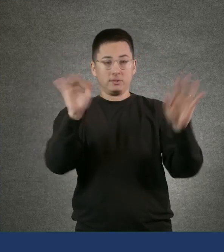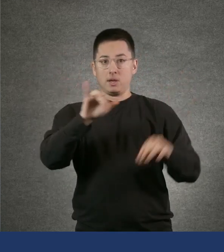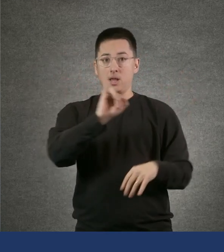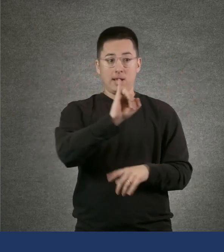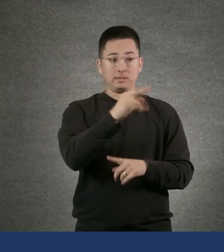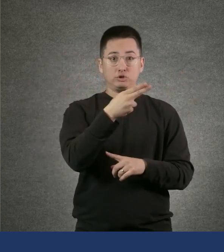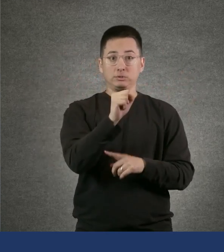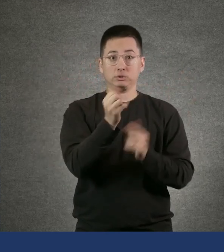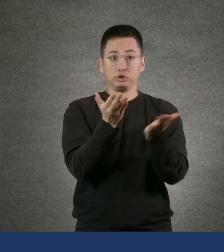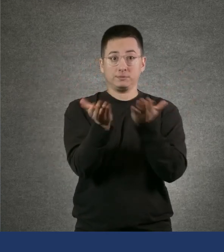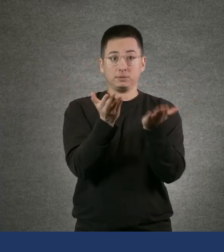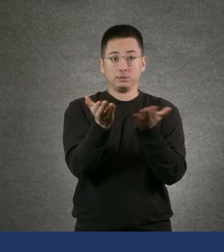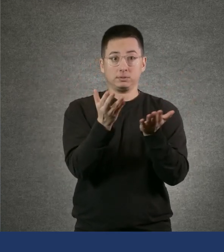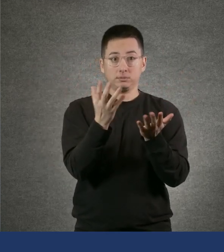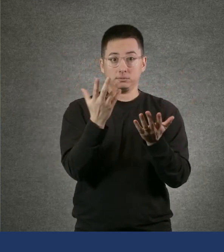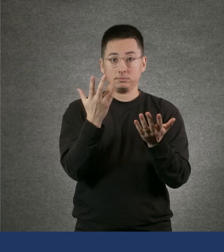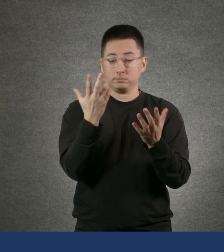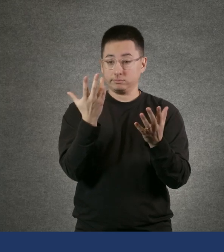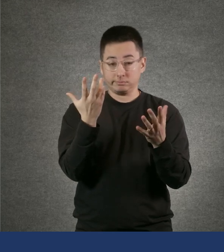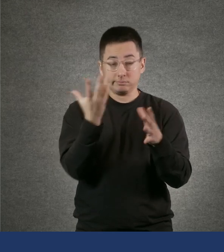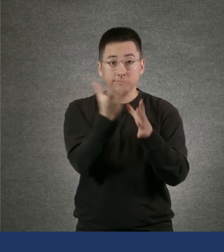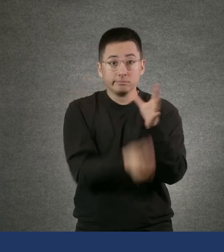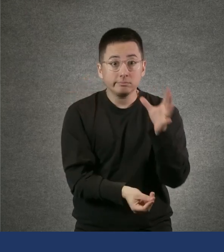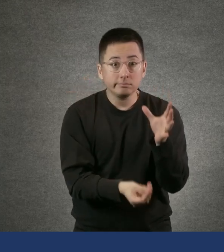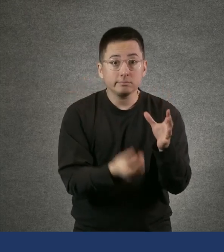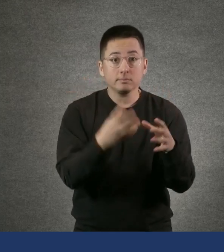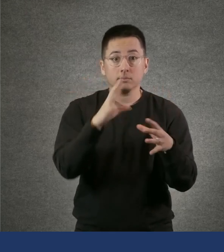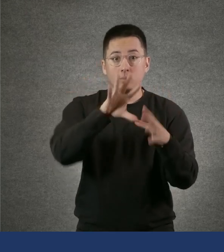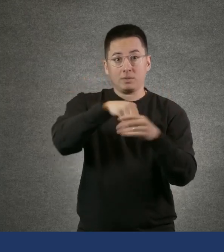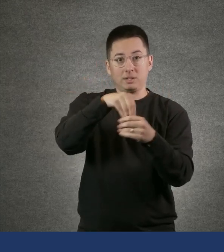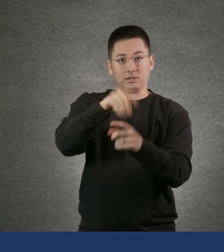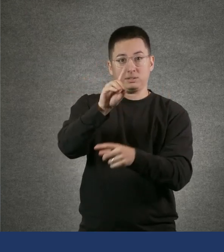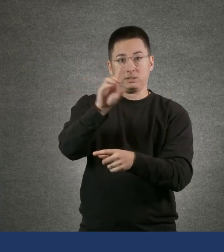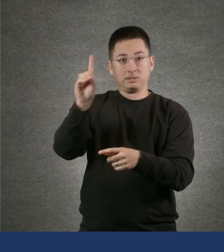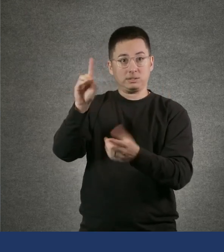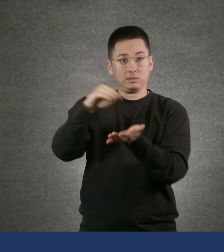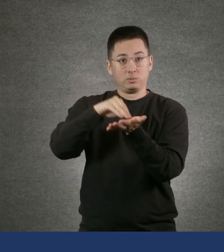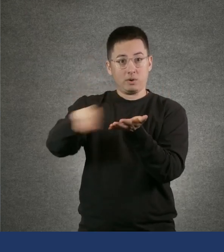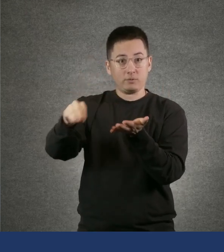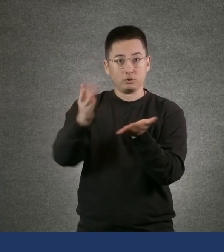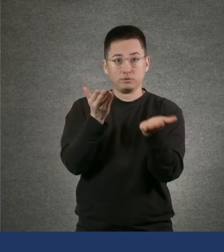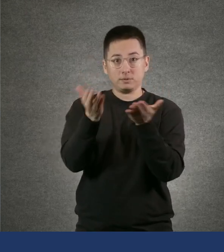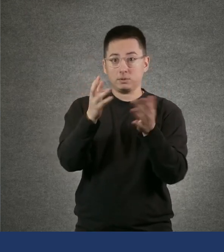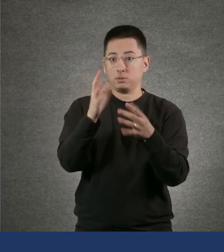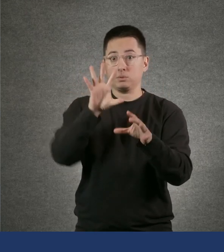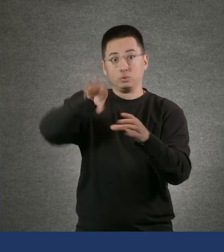Waiver services allowed for out-of-state travel. Frankly, the way the ruling is worded,